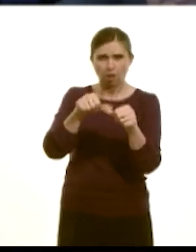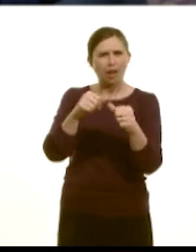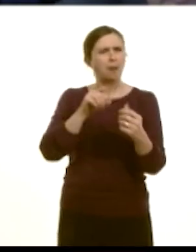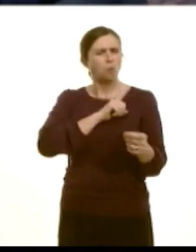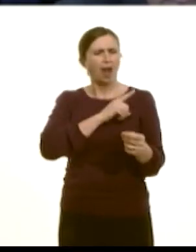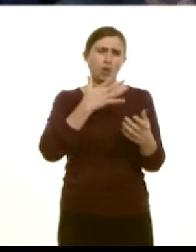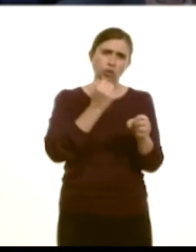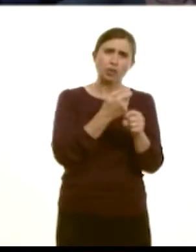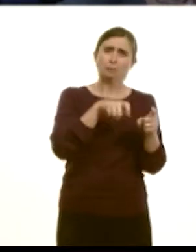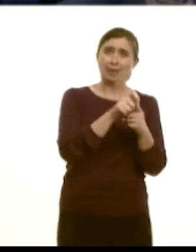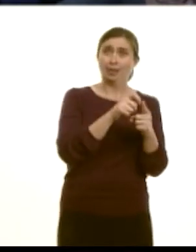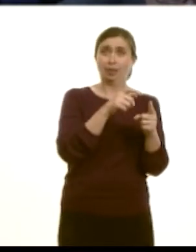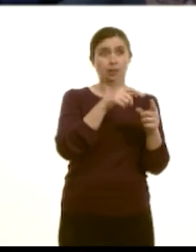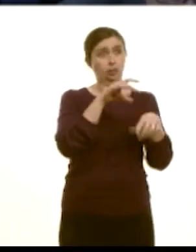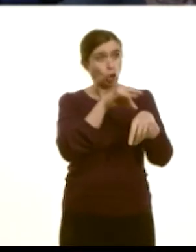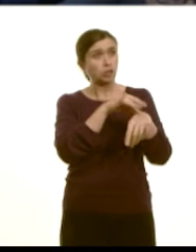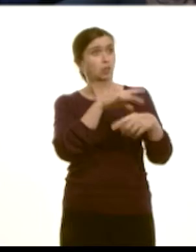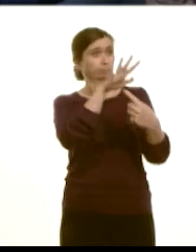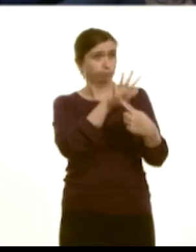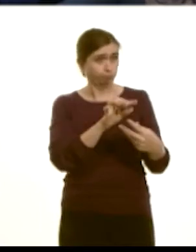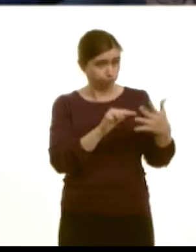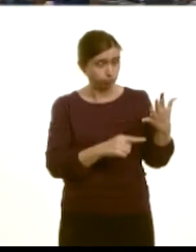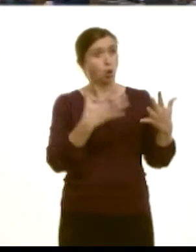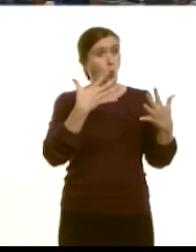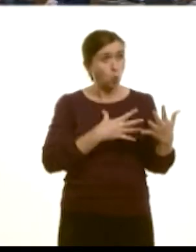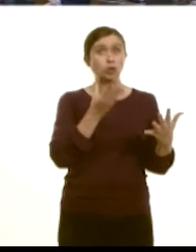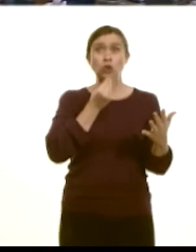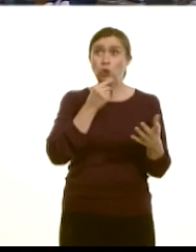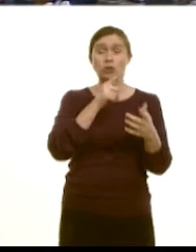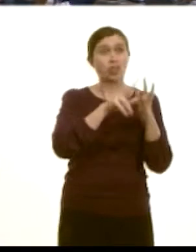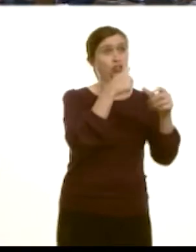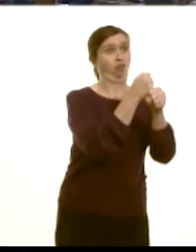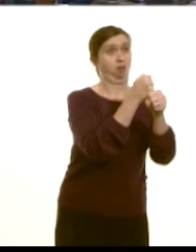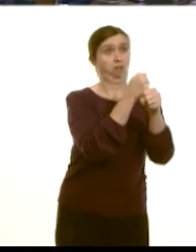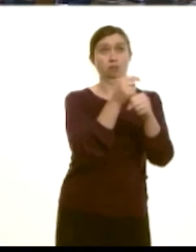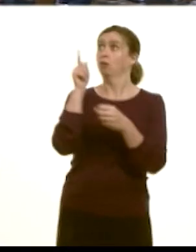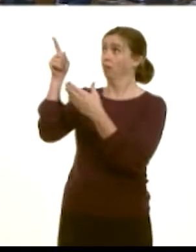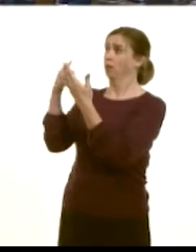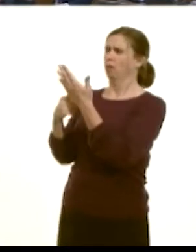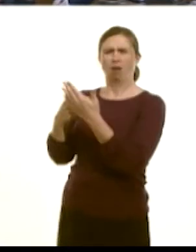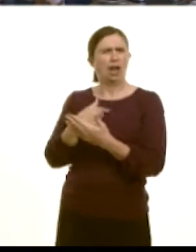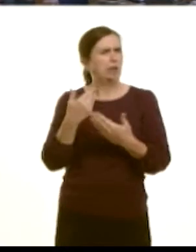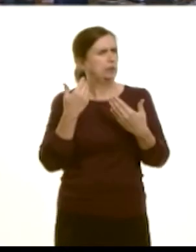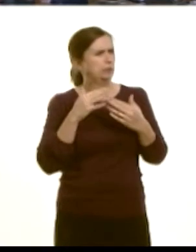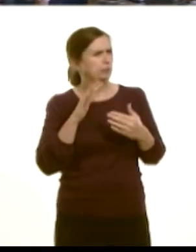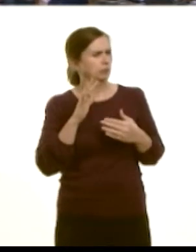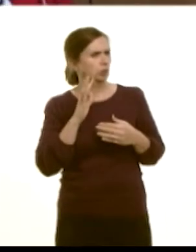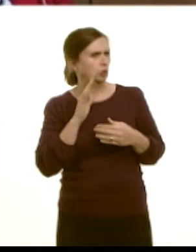been approved and they want to use for their patients? Carwyn Jones: I am not aware of the study that she mentions, but, as I say, we would